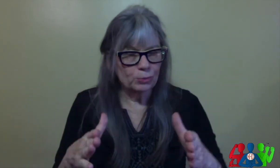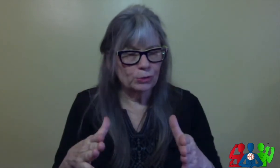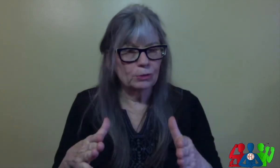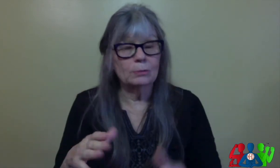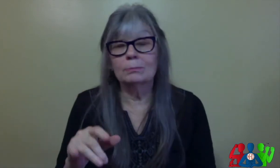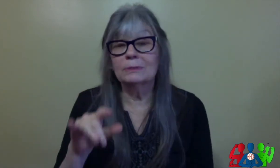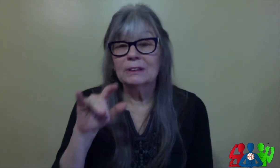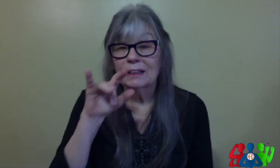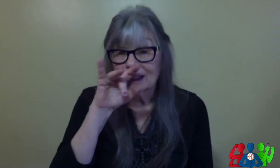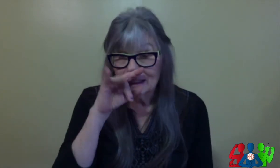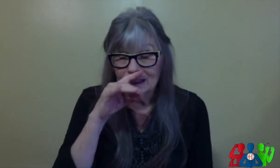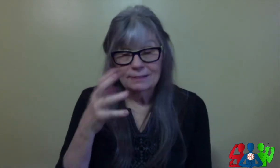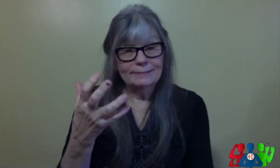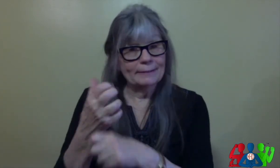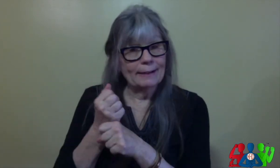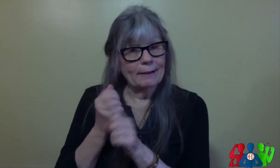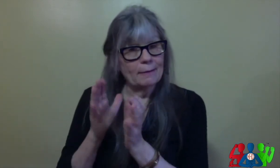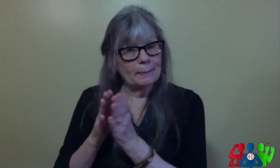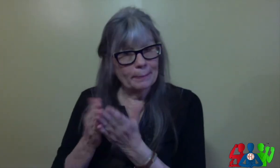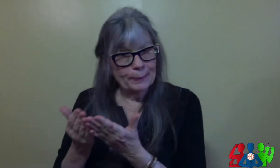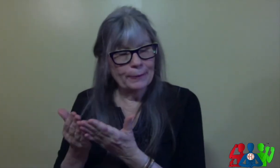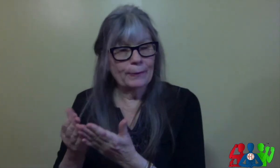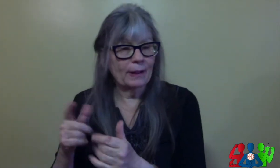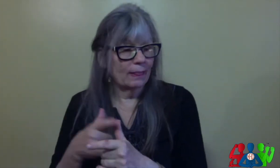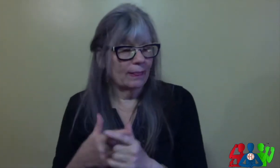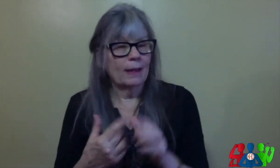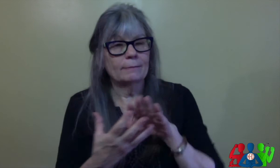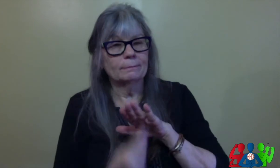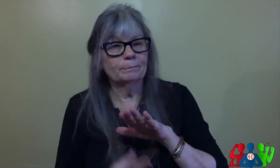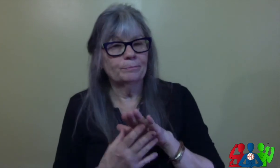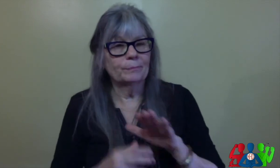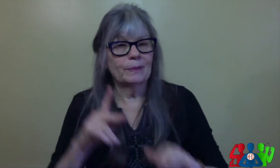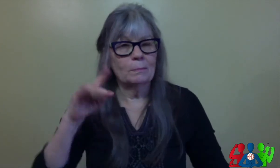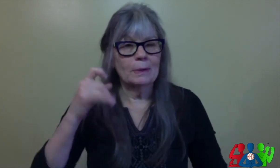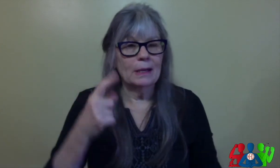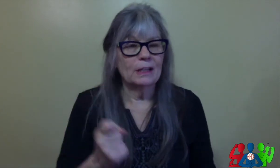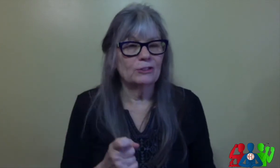could make your own poster for the classroom. Kids may get